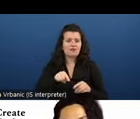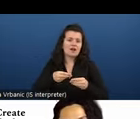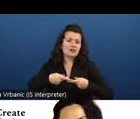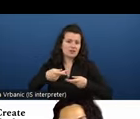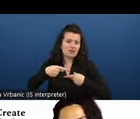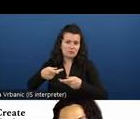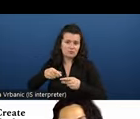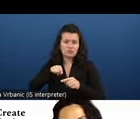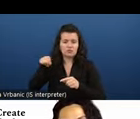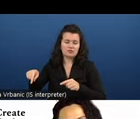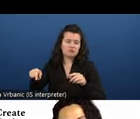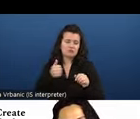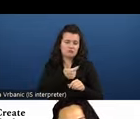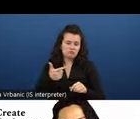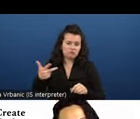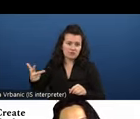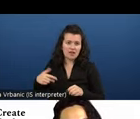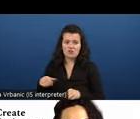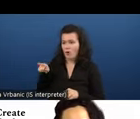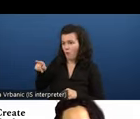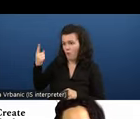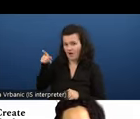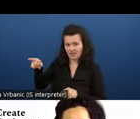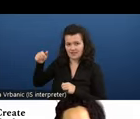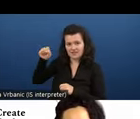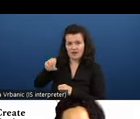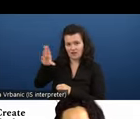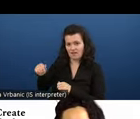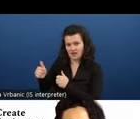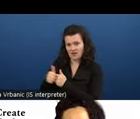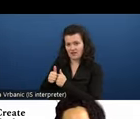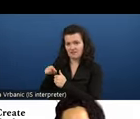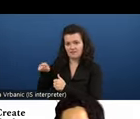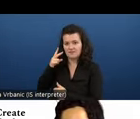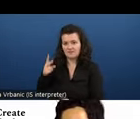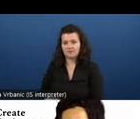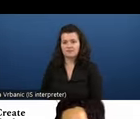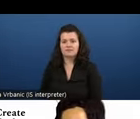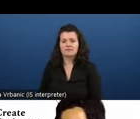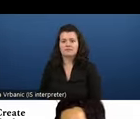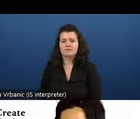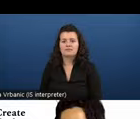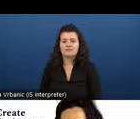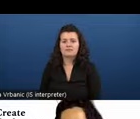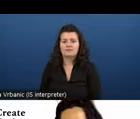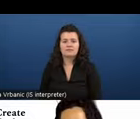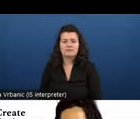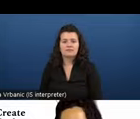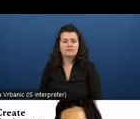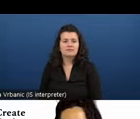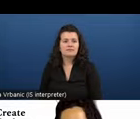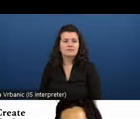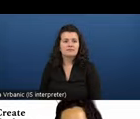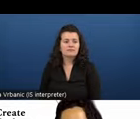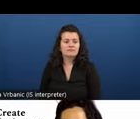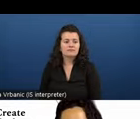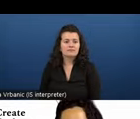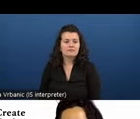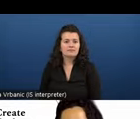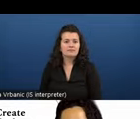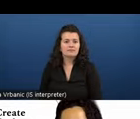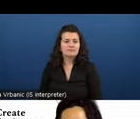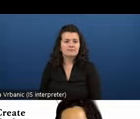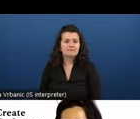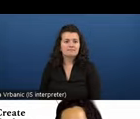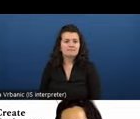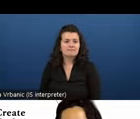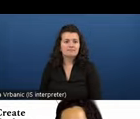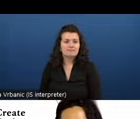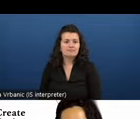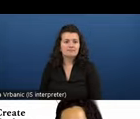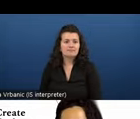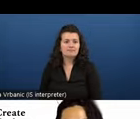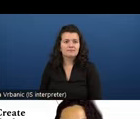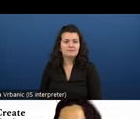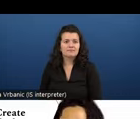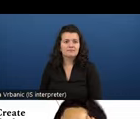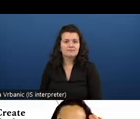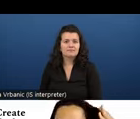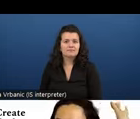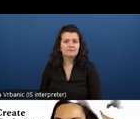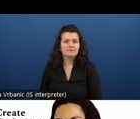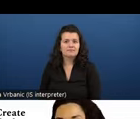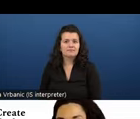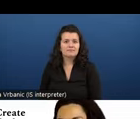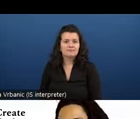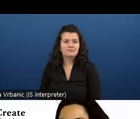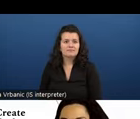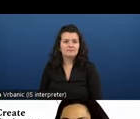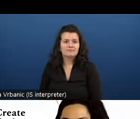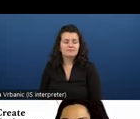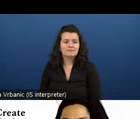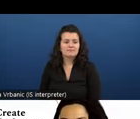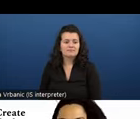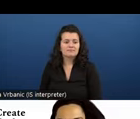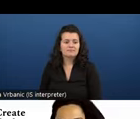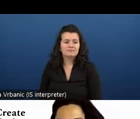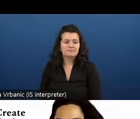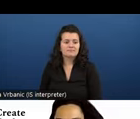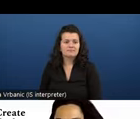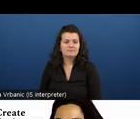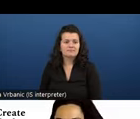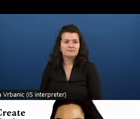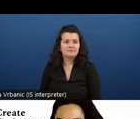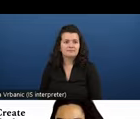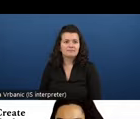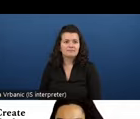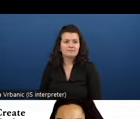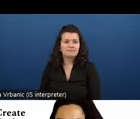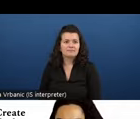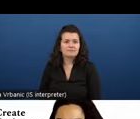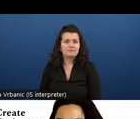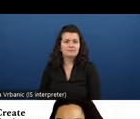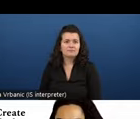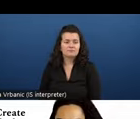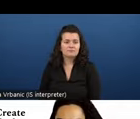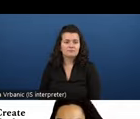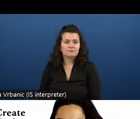We have this partnership in place today. 15:23:29 Sorry memories, but we don't have